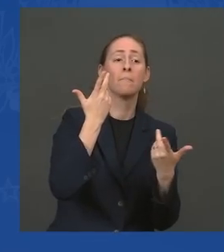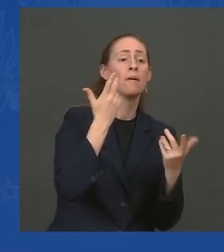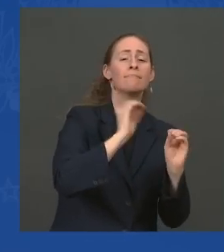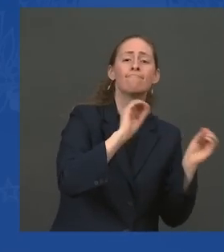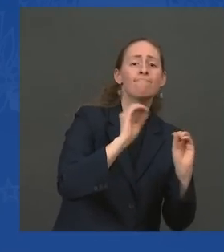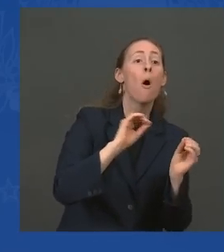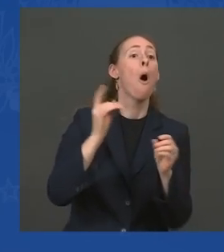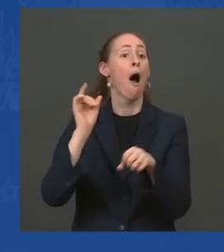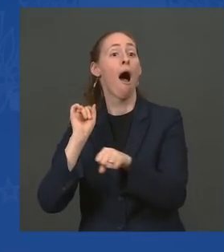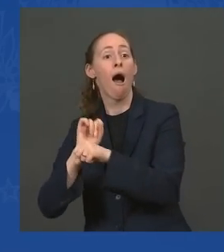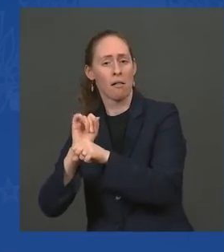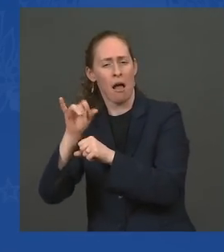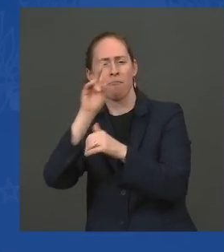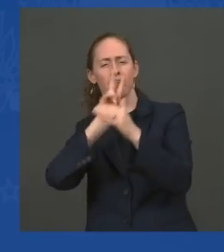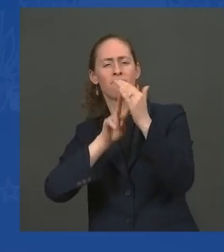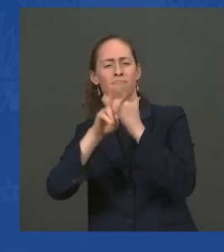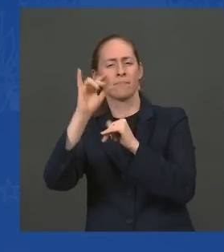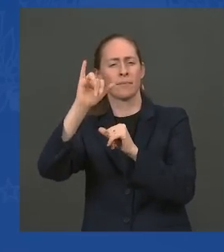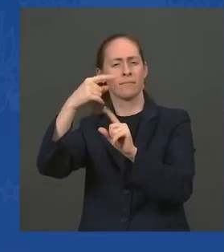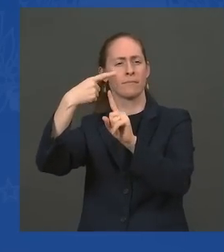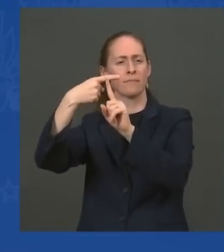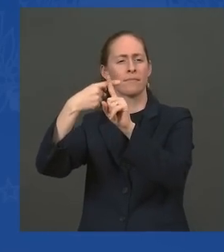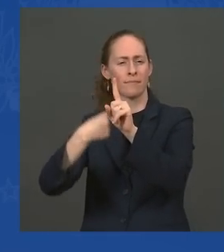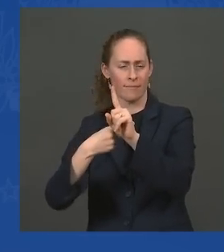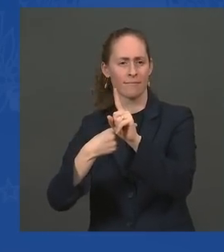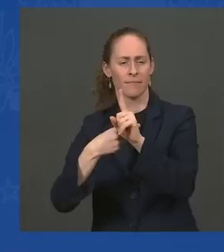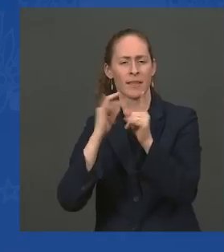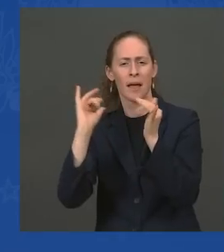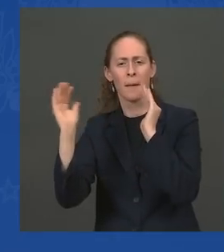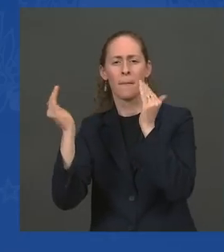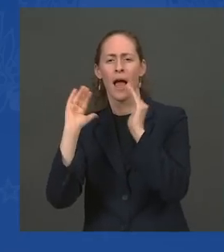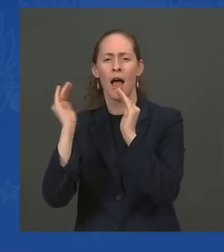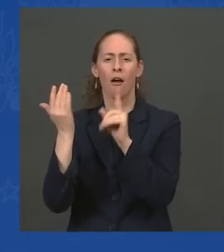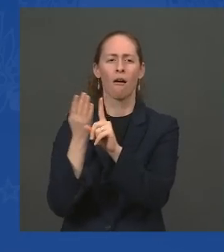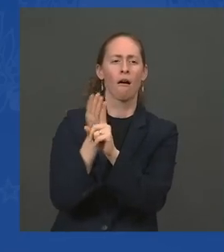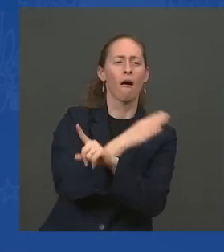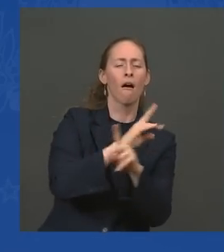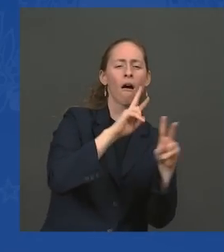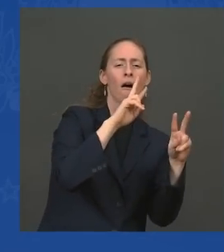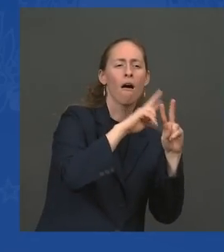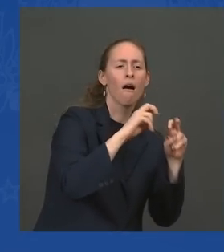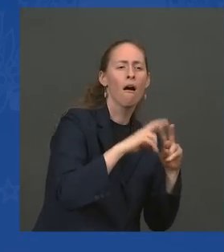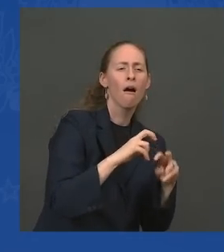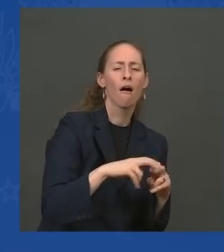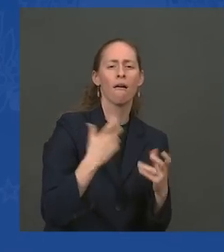Then they go back and they look at more information and check their estimates against what actually happened